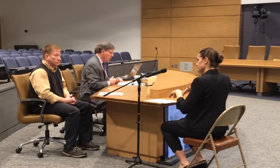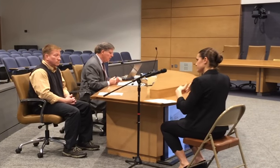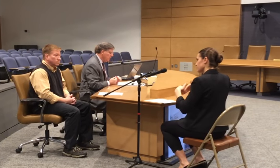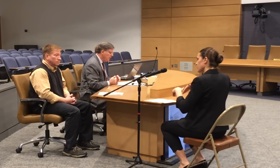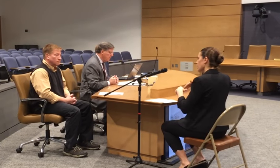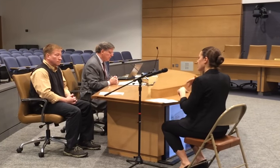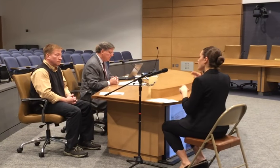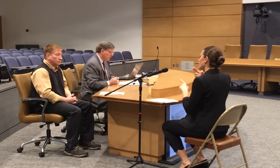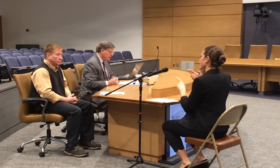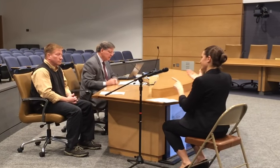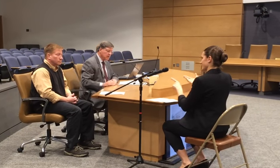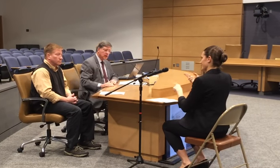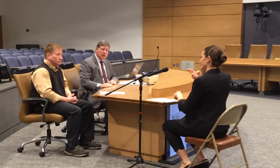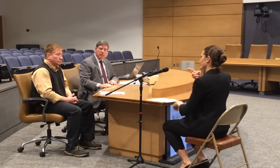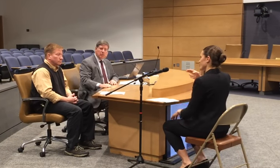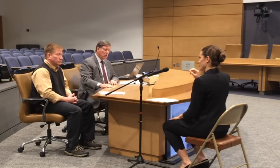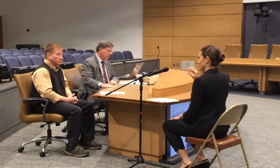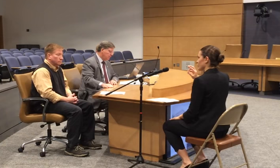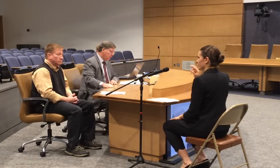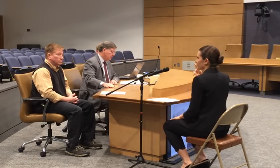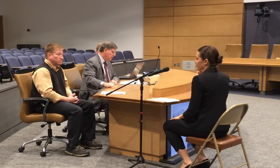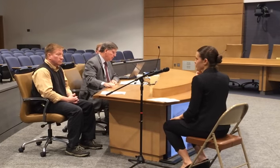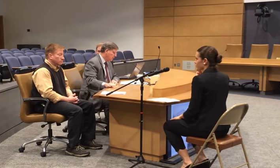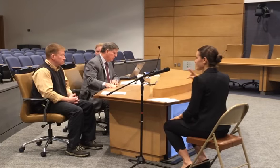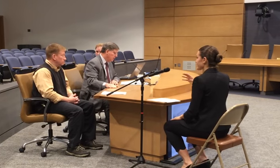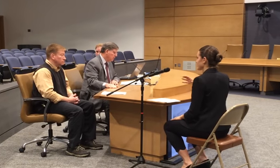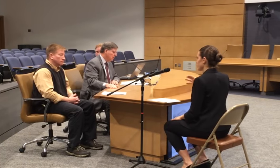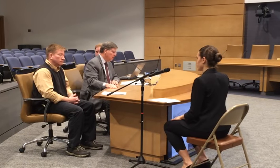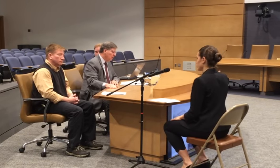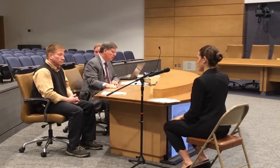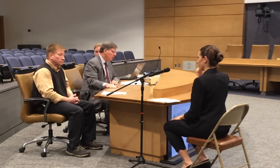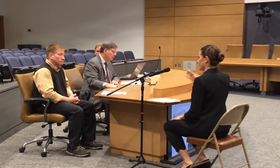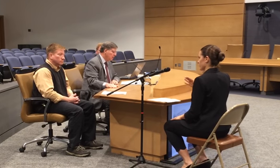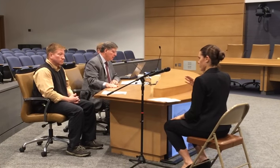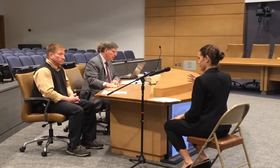Herman Fuechtmann is the Chair of the Board of Trustees of Thompson Hall.